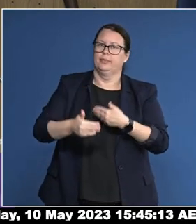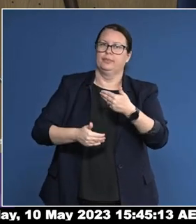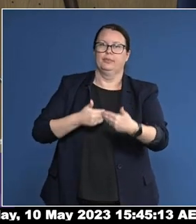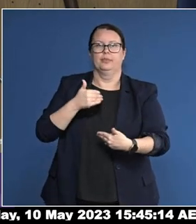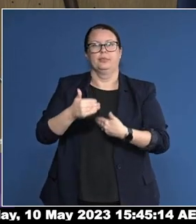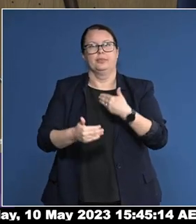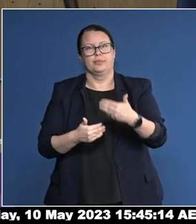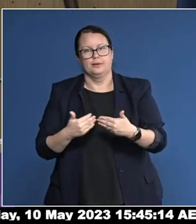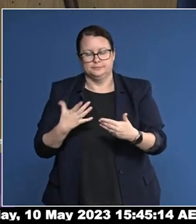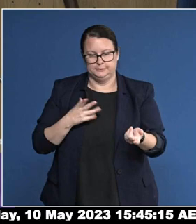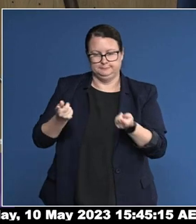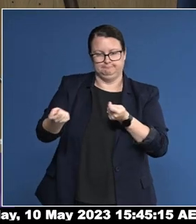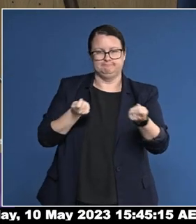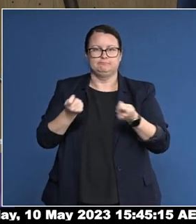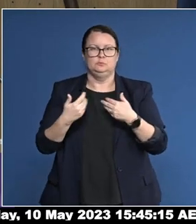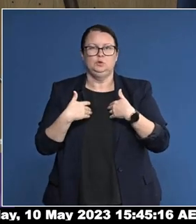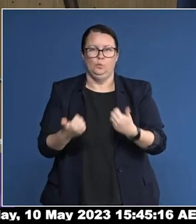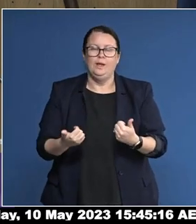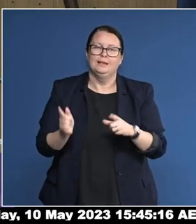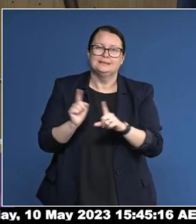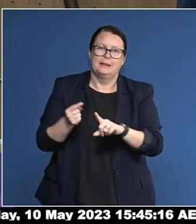and as so many other hearings held by the Royal Commission.